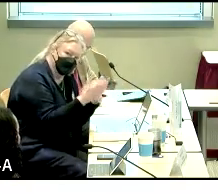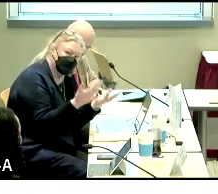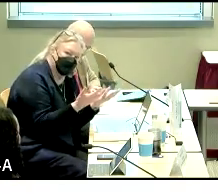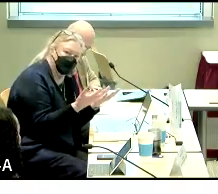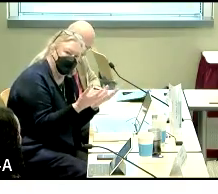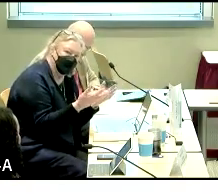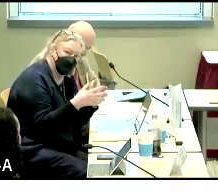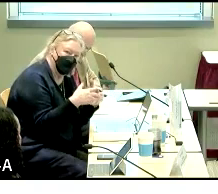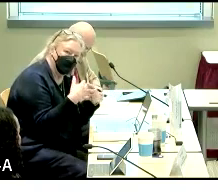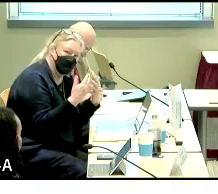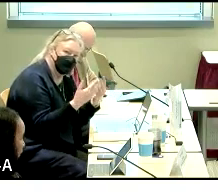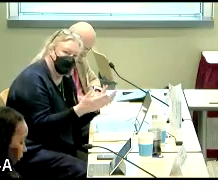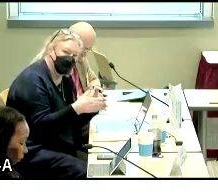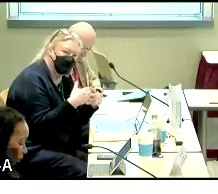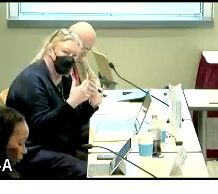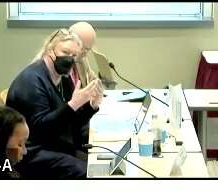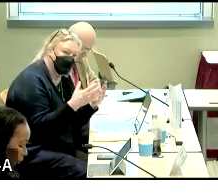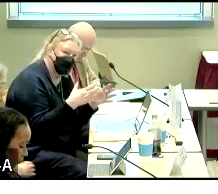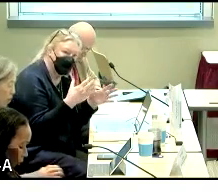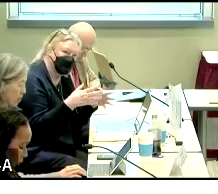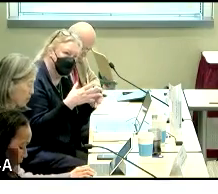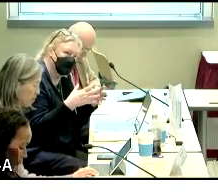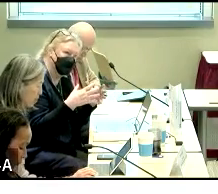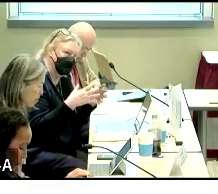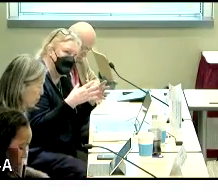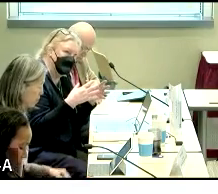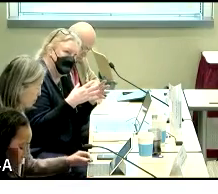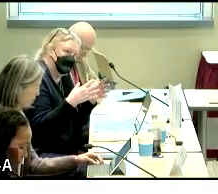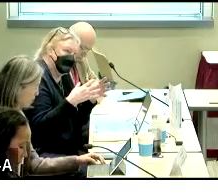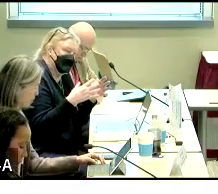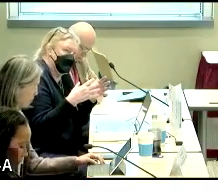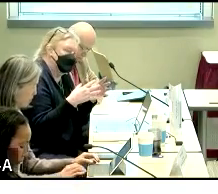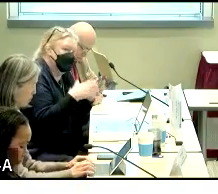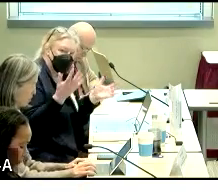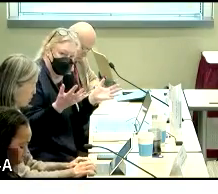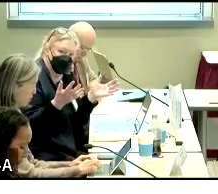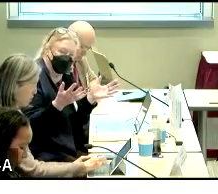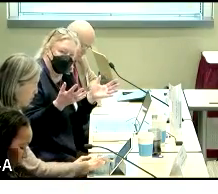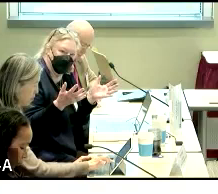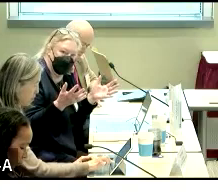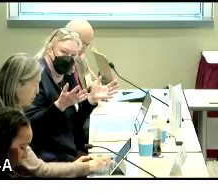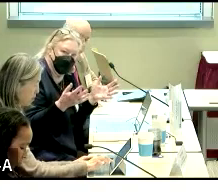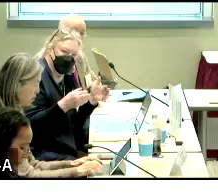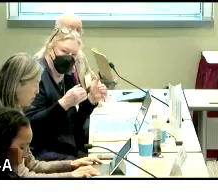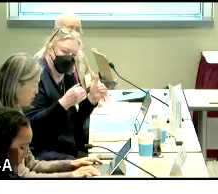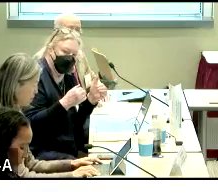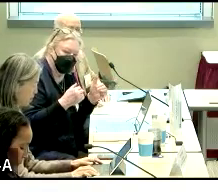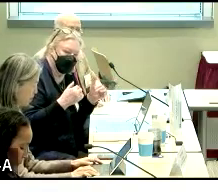I'm just wondering if that would be a valuable thing to -- it's not every health department.